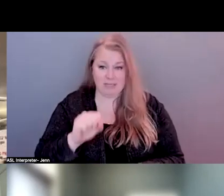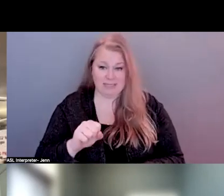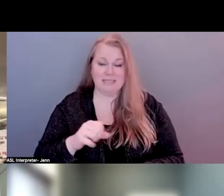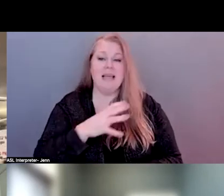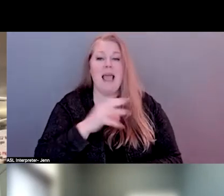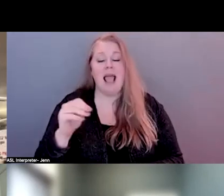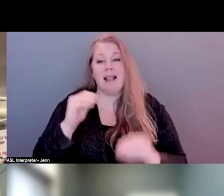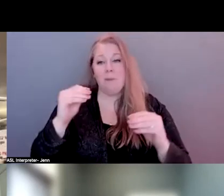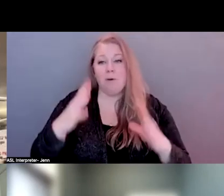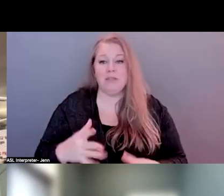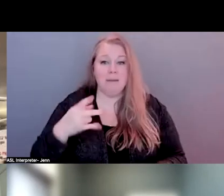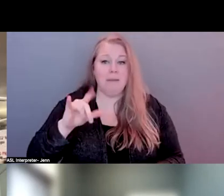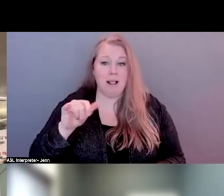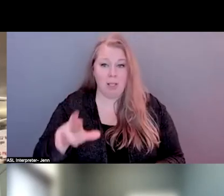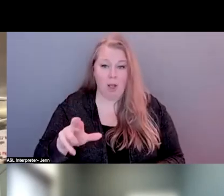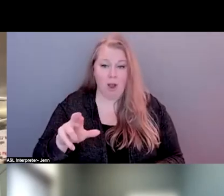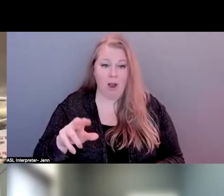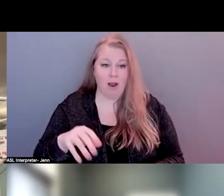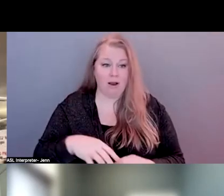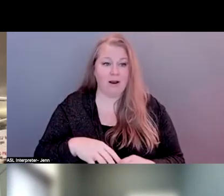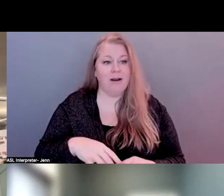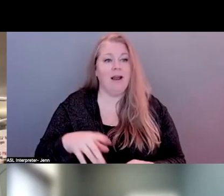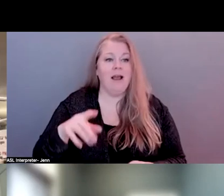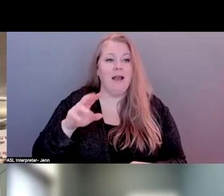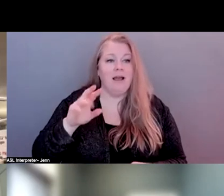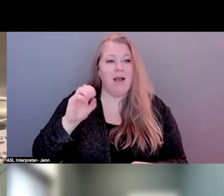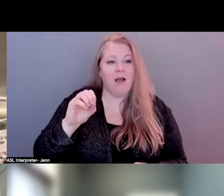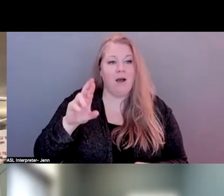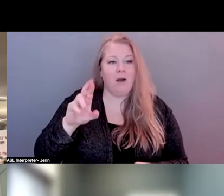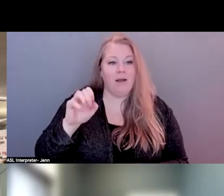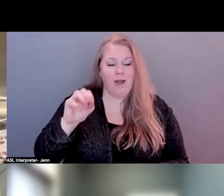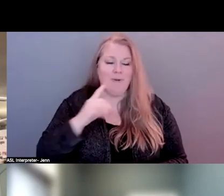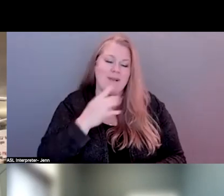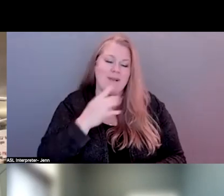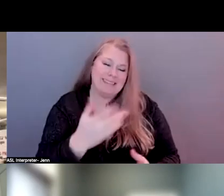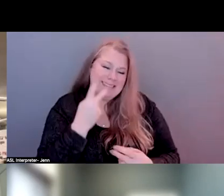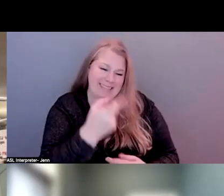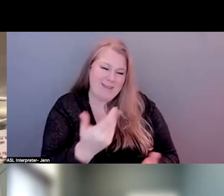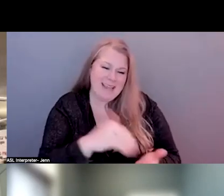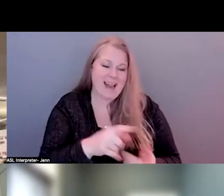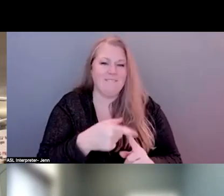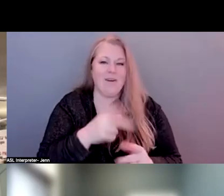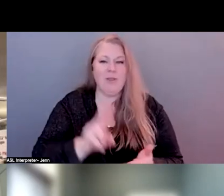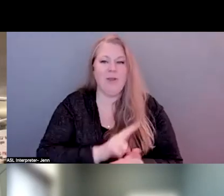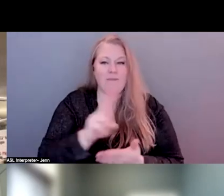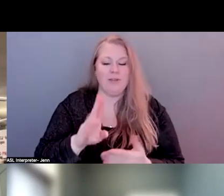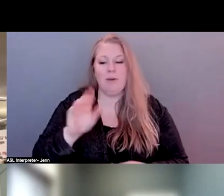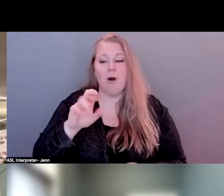Pilar, very lovely to see you again from the Universitat de Barcelona and the Transmedia